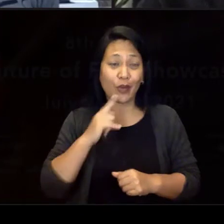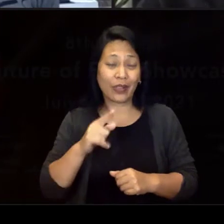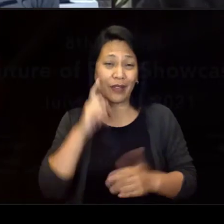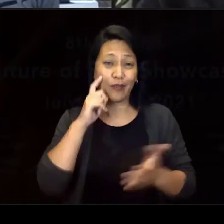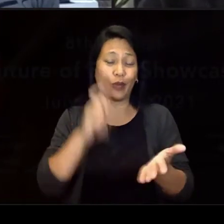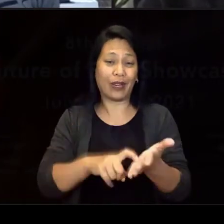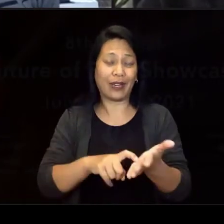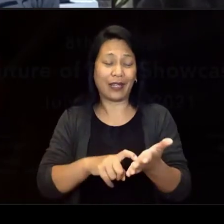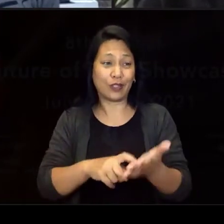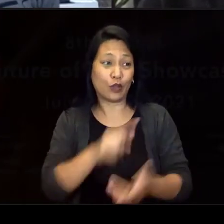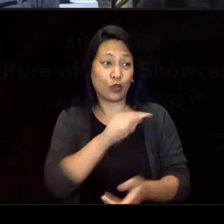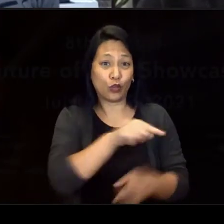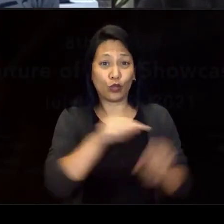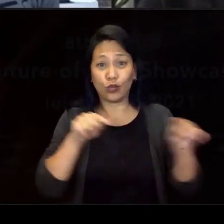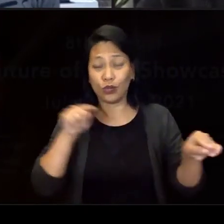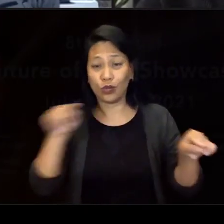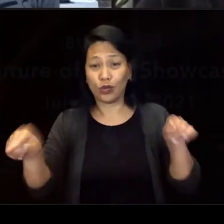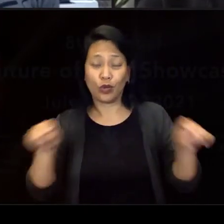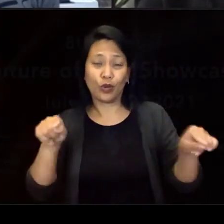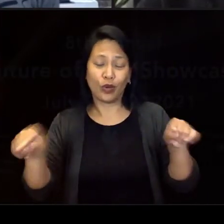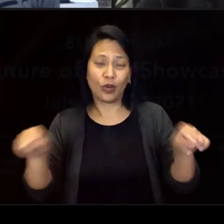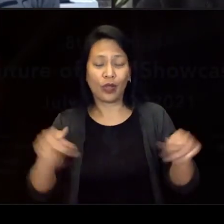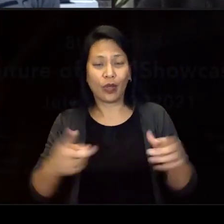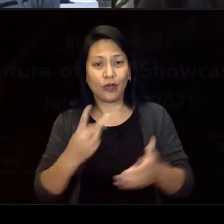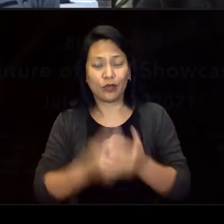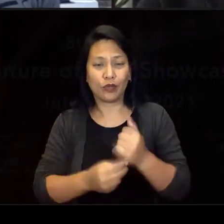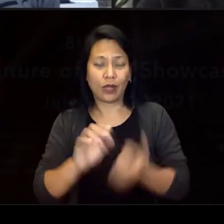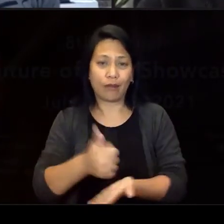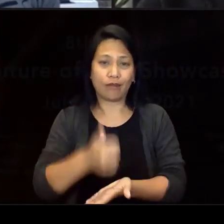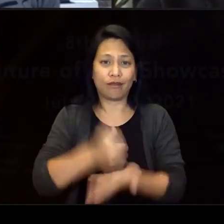who have claimed themselves, put a stamp on their process.